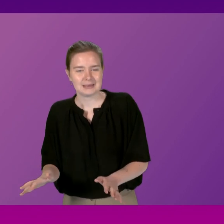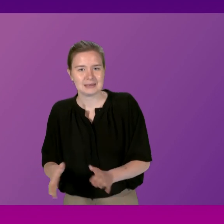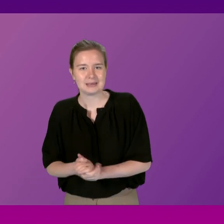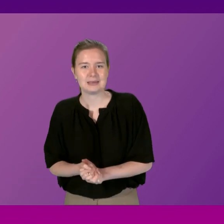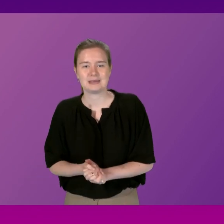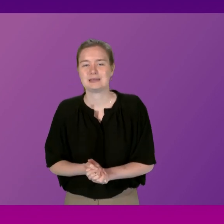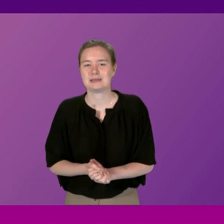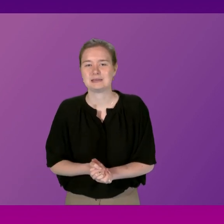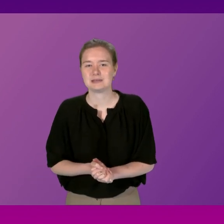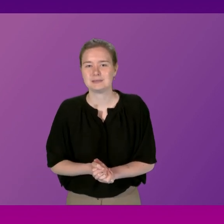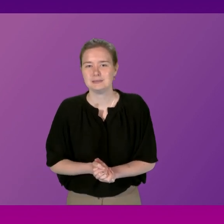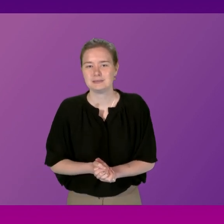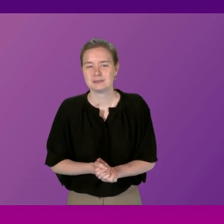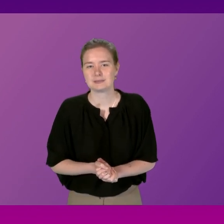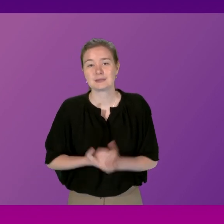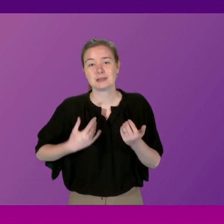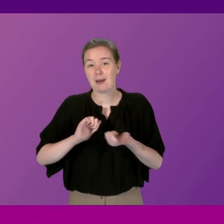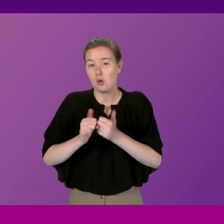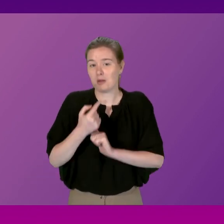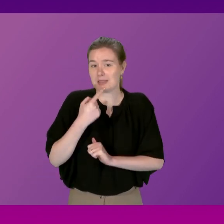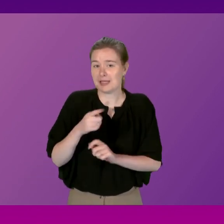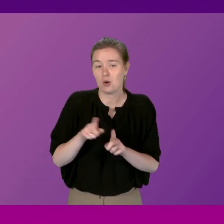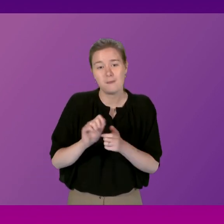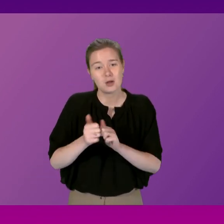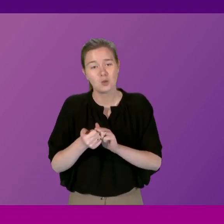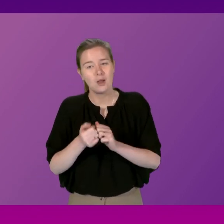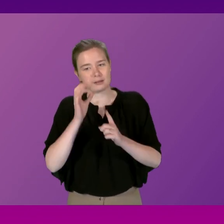As my colleagues have said, and as more of them will continue to outline in greater detail,